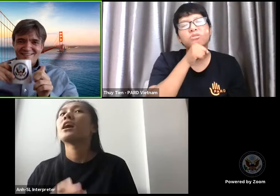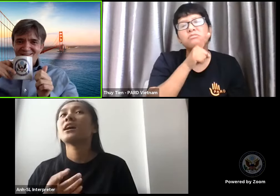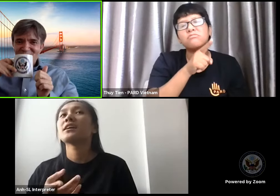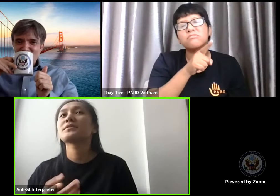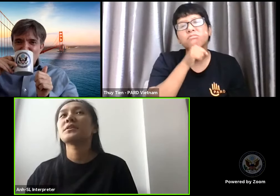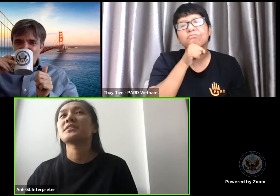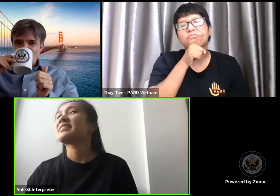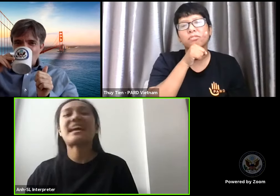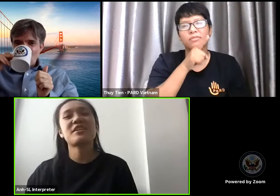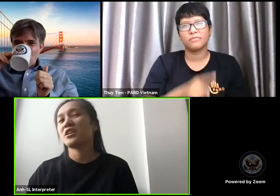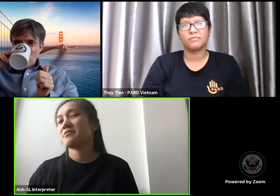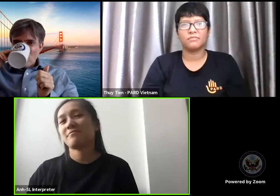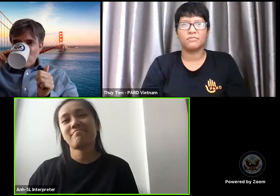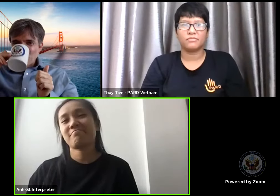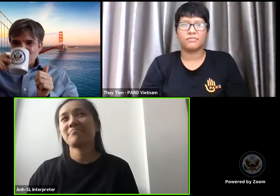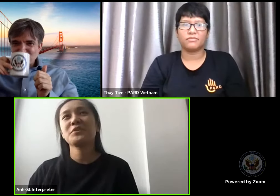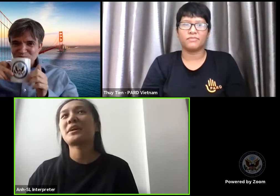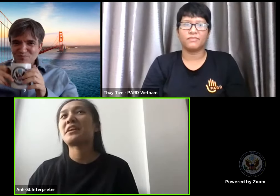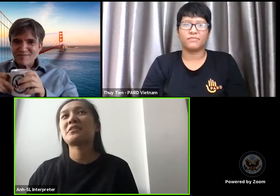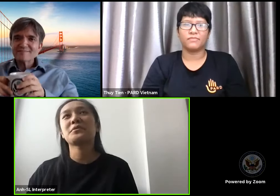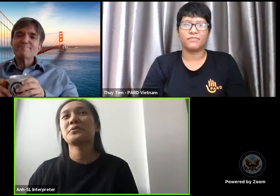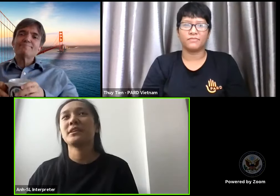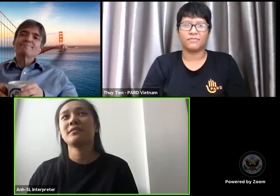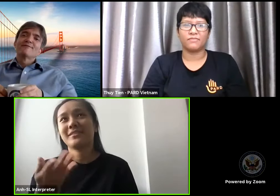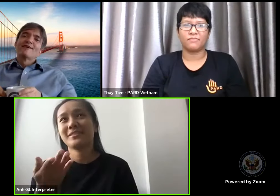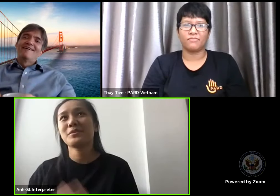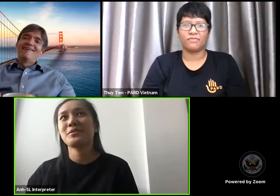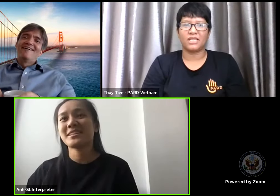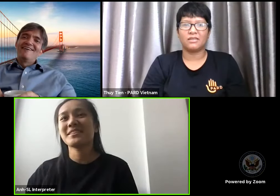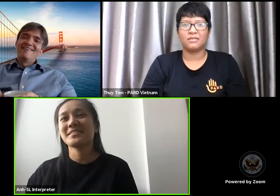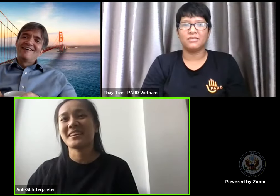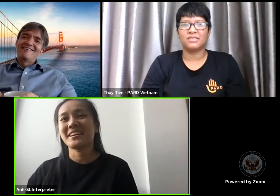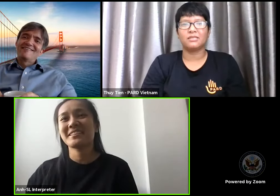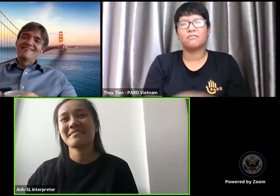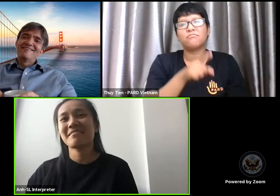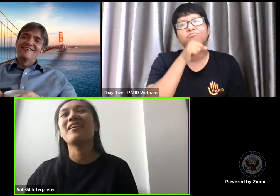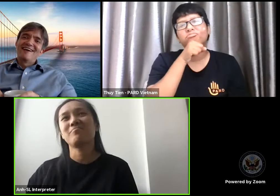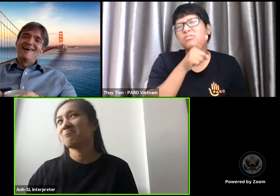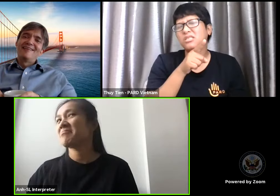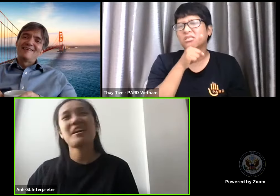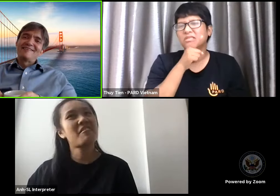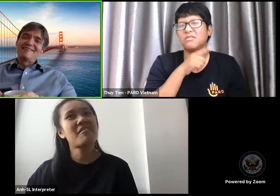[Anh] So, it's "cannot", "you can't do it." So that's the sign, "cannot."